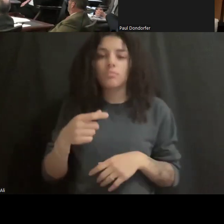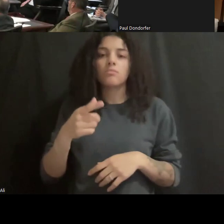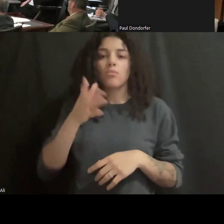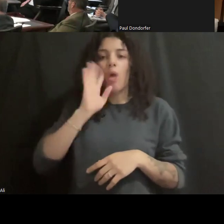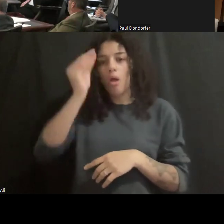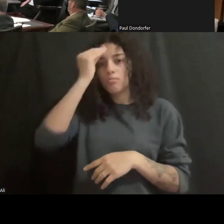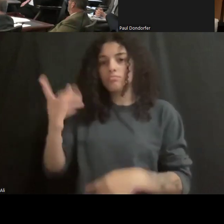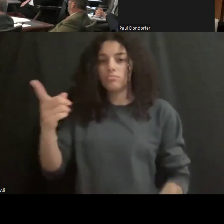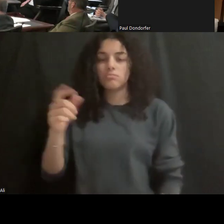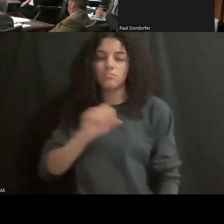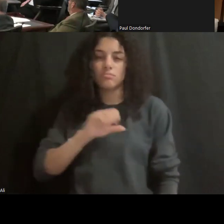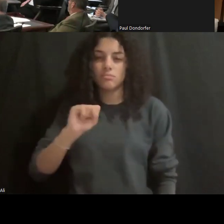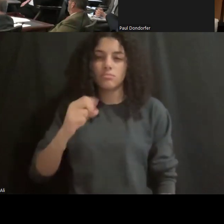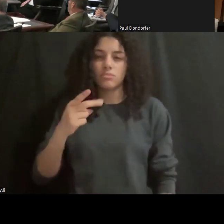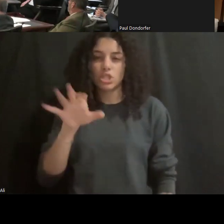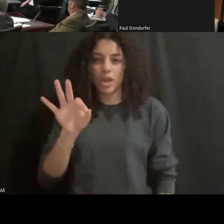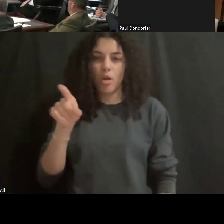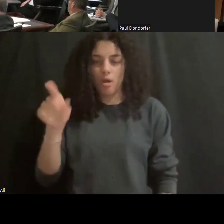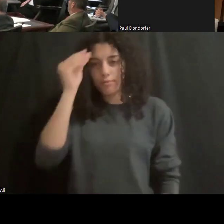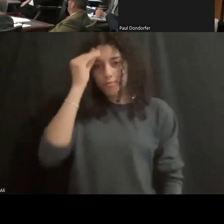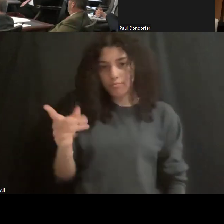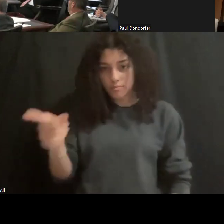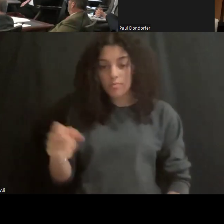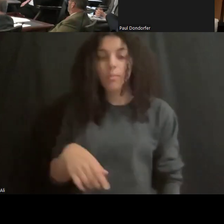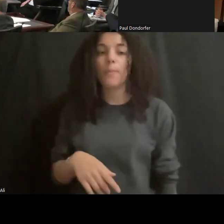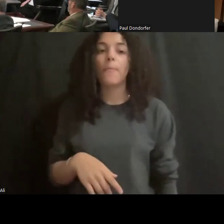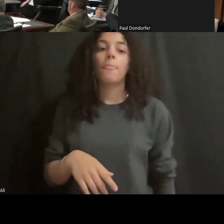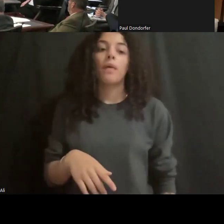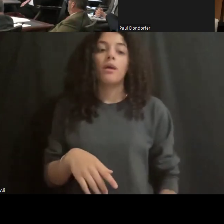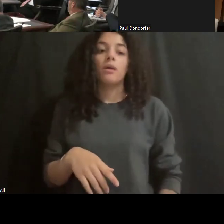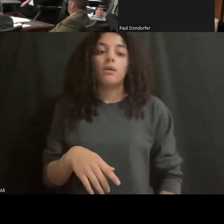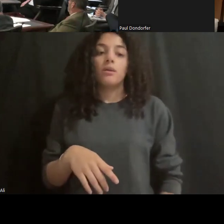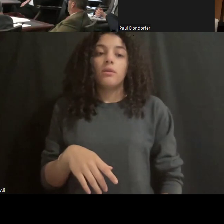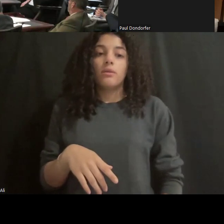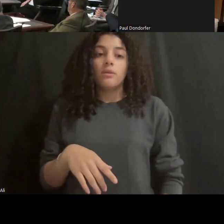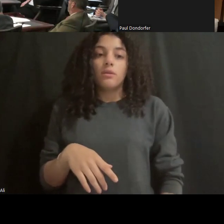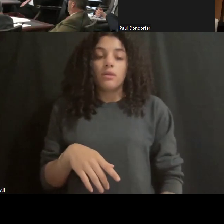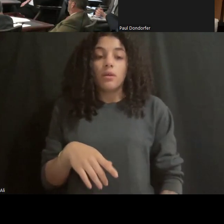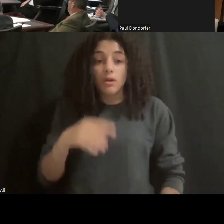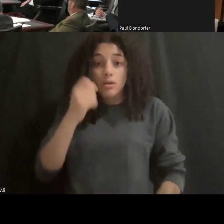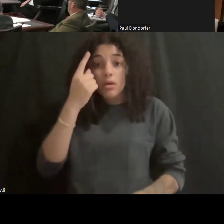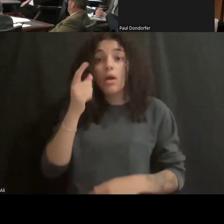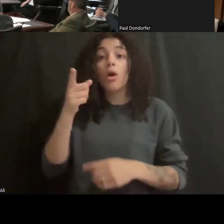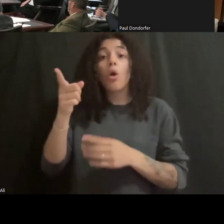discipline Uh not knowing the circumstances of an event which you describe uh I couldn't